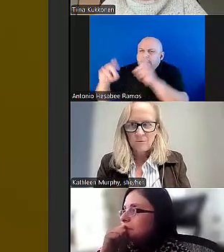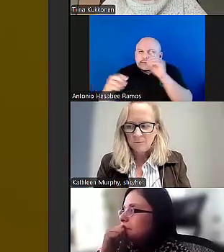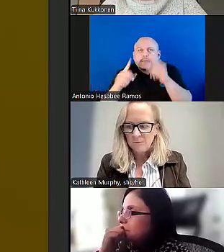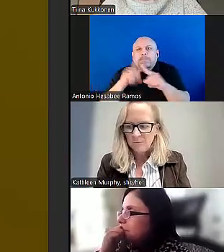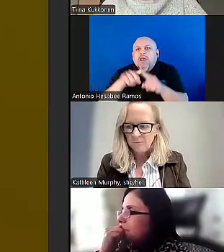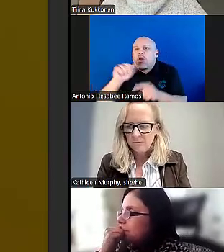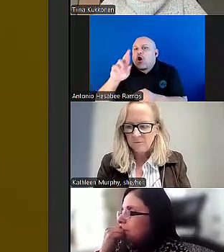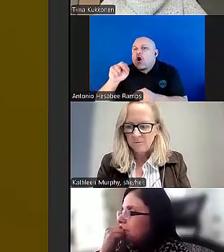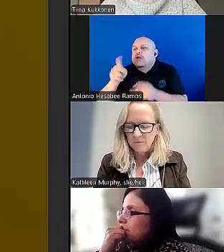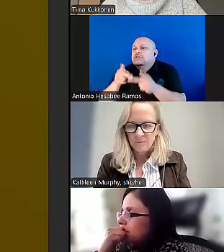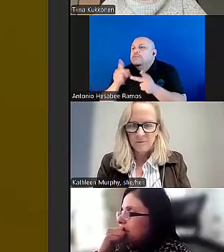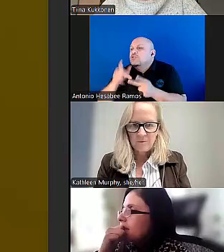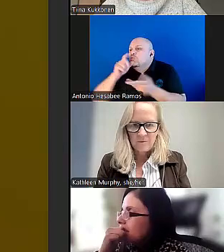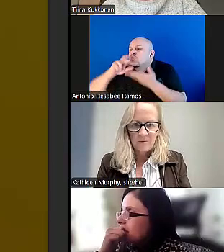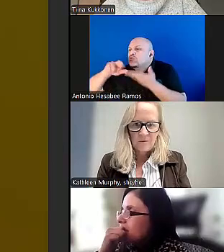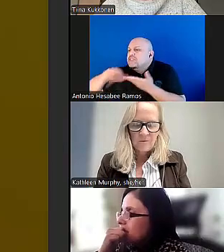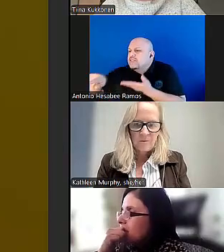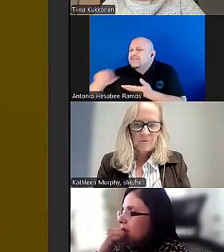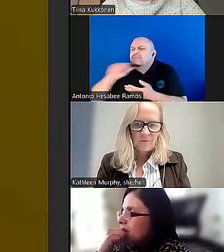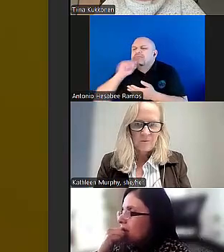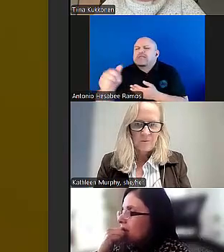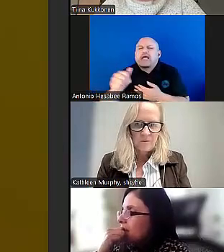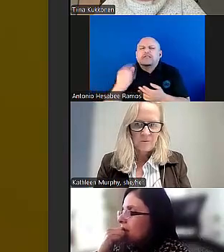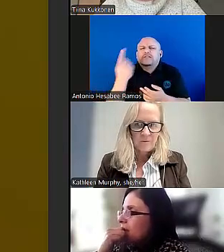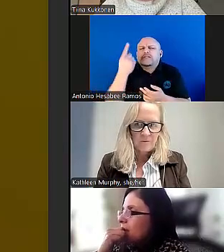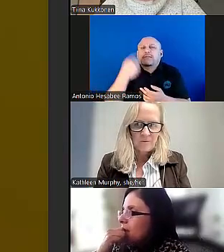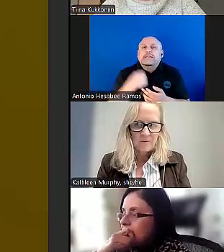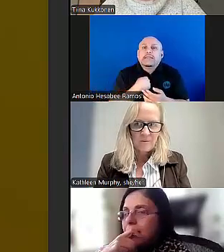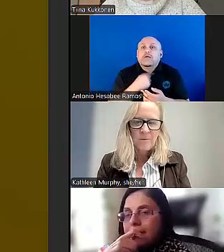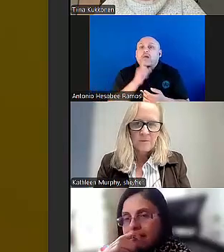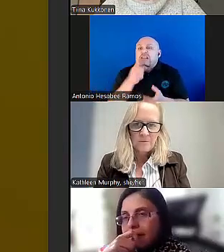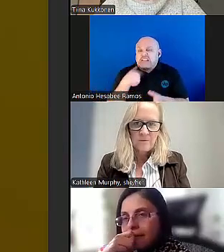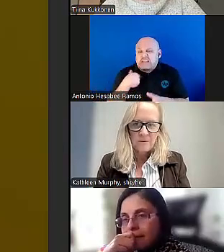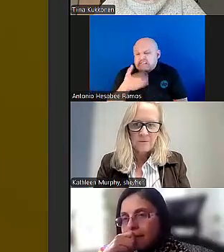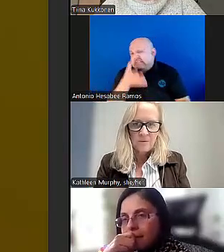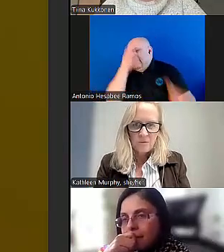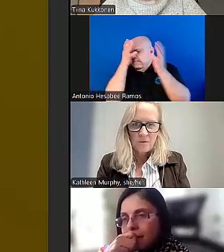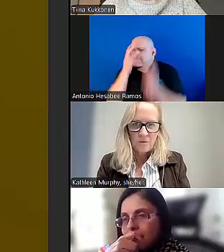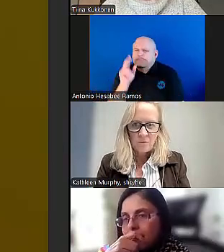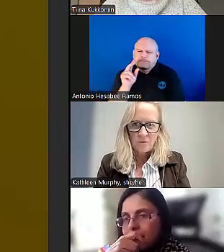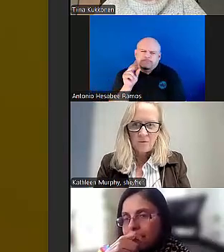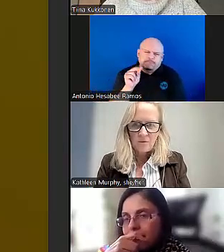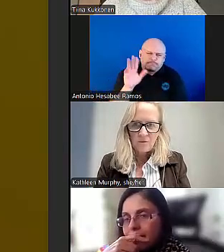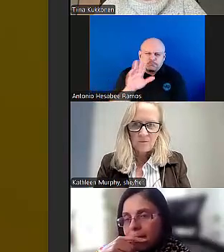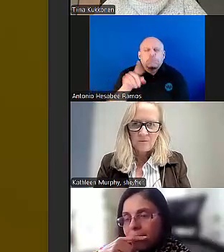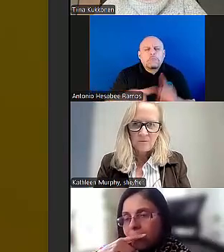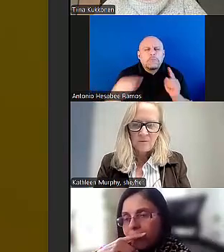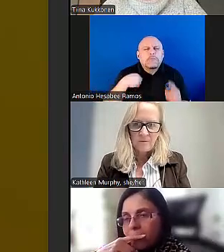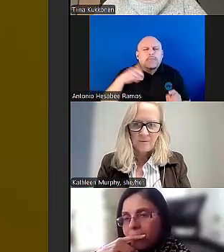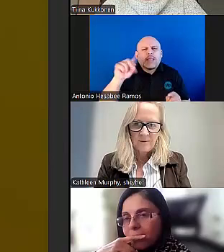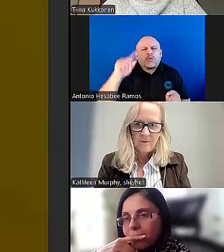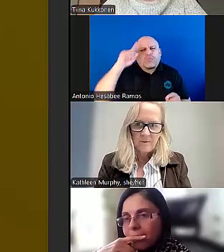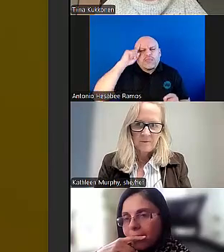everything. And it's not something I'm terribly familiar with, but I do think it will have a major